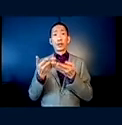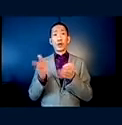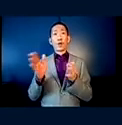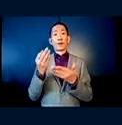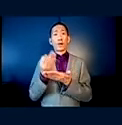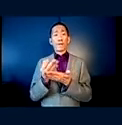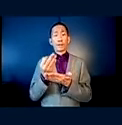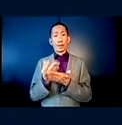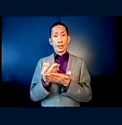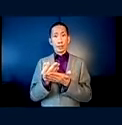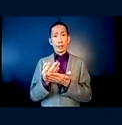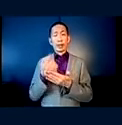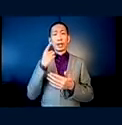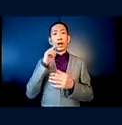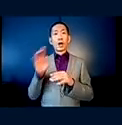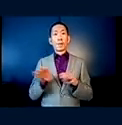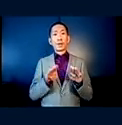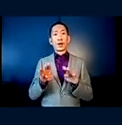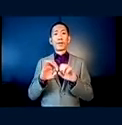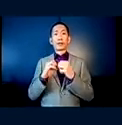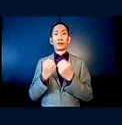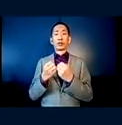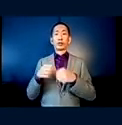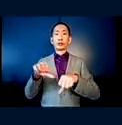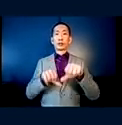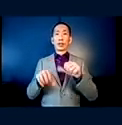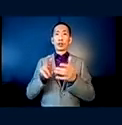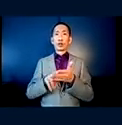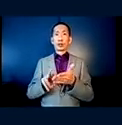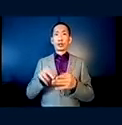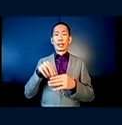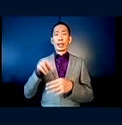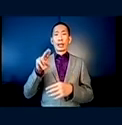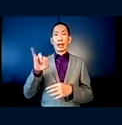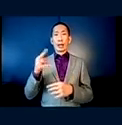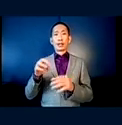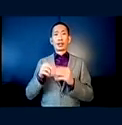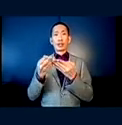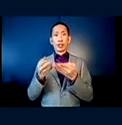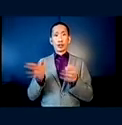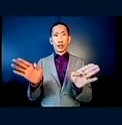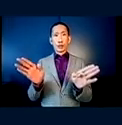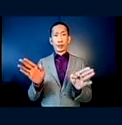BOARD AND FAIRLY CONSISTENT WITH OVERALL FUNDING OF BEHAVIORAL AND SOCIAL SCIENCE RESEARCH AT